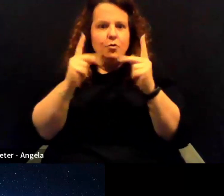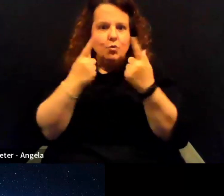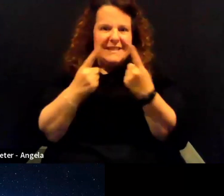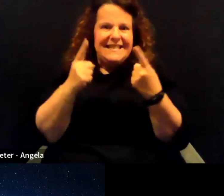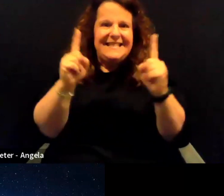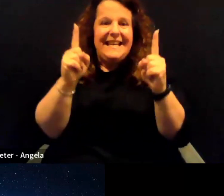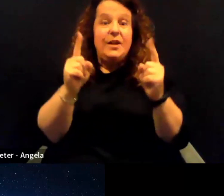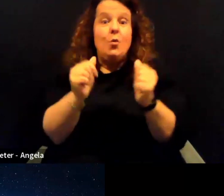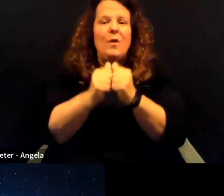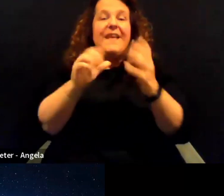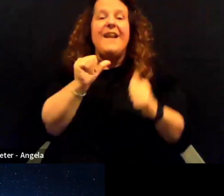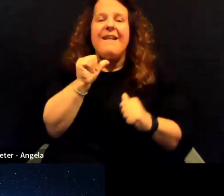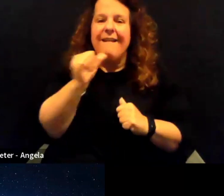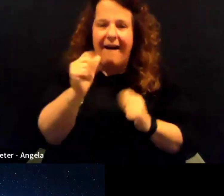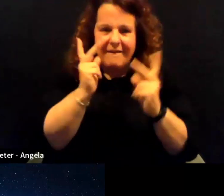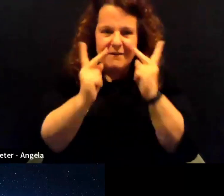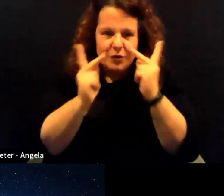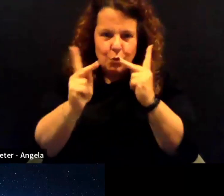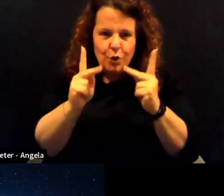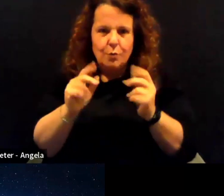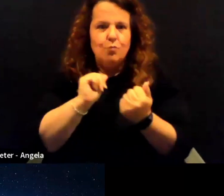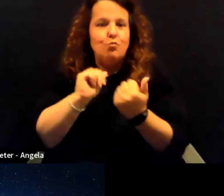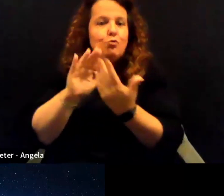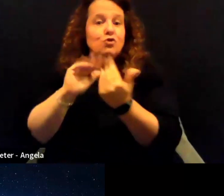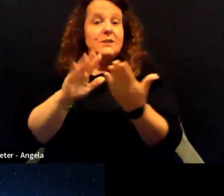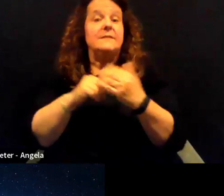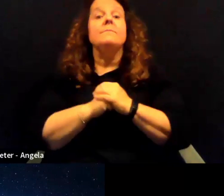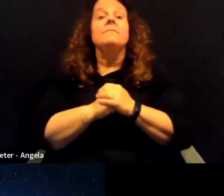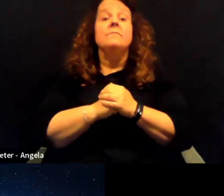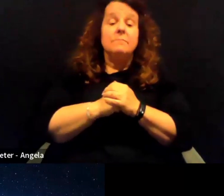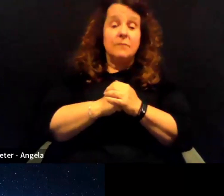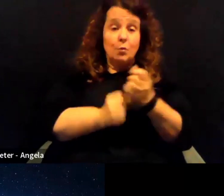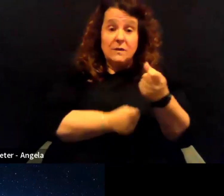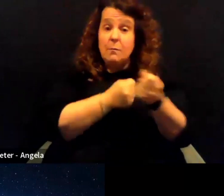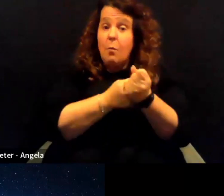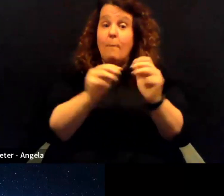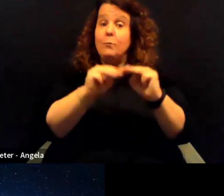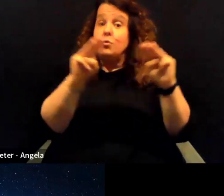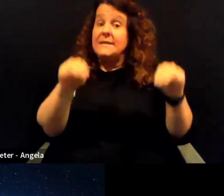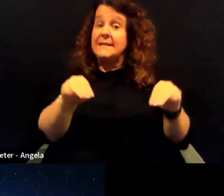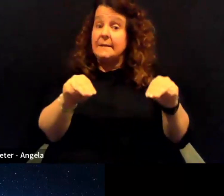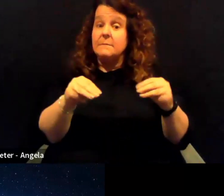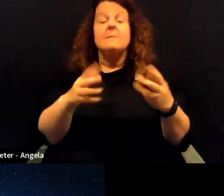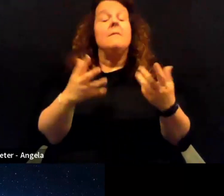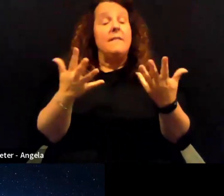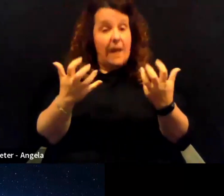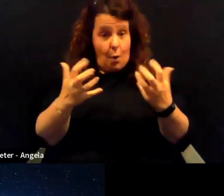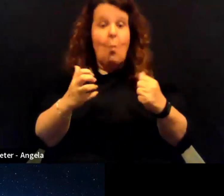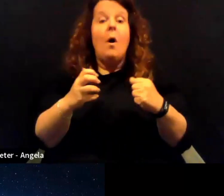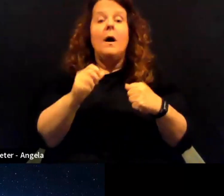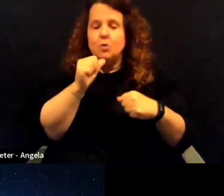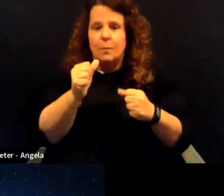We support muses and cultural institutions that want to make tactiles on a low budget or no budget.